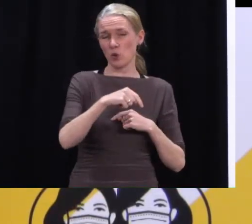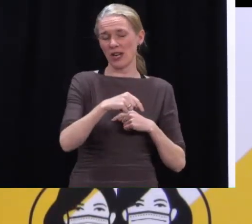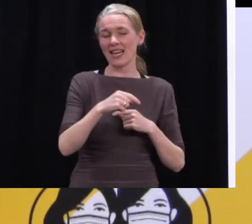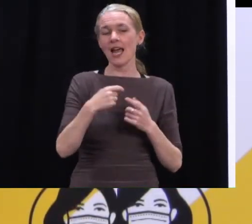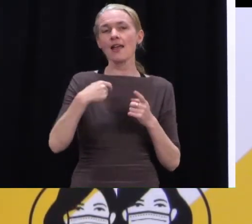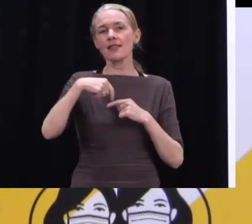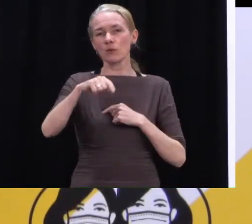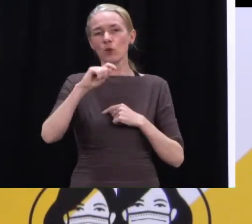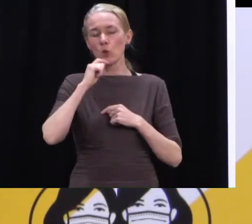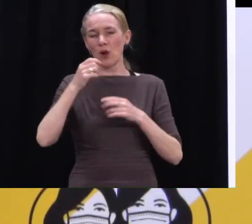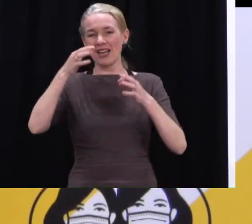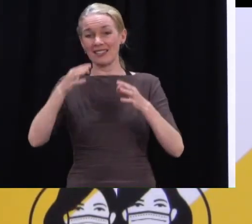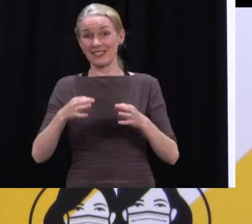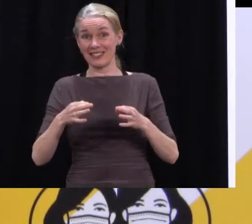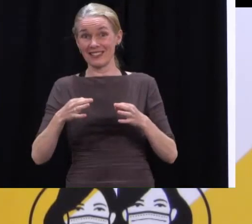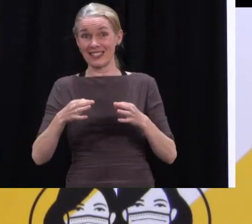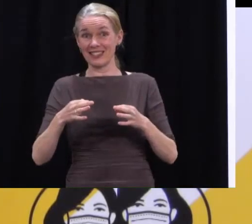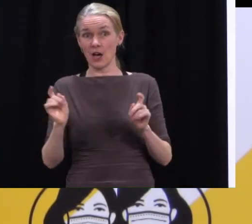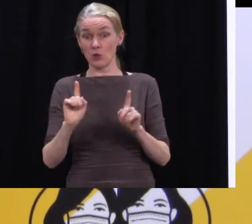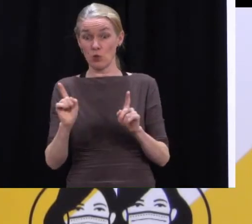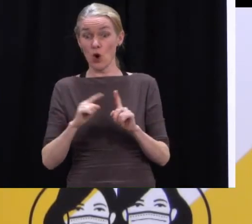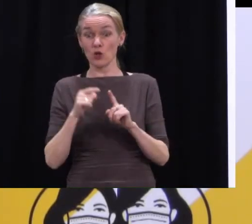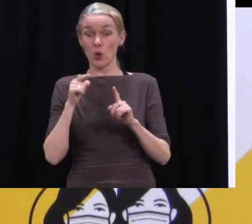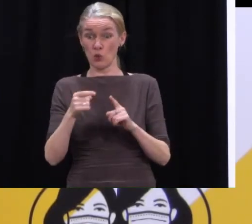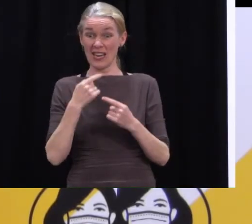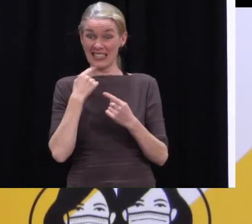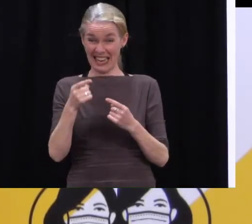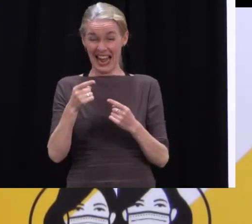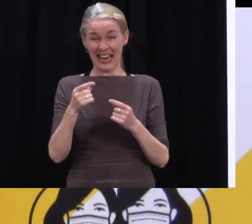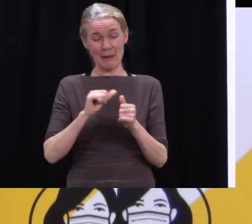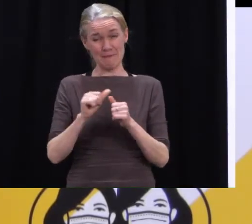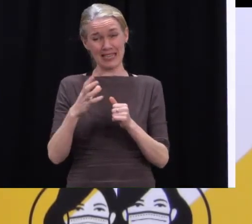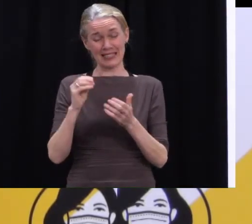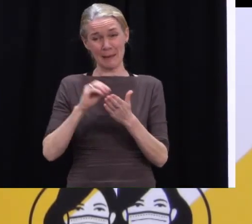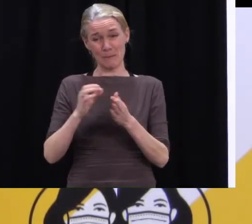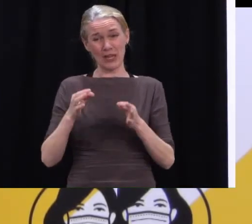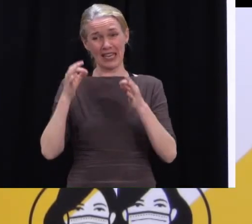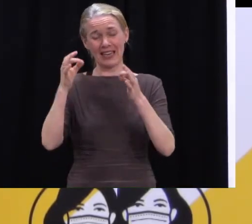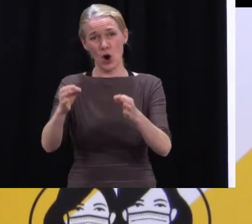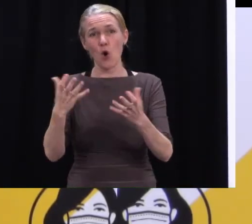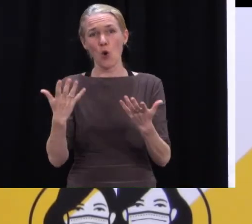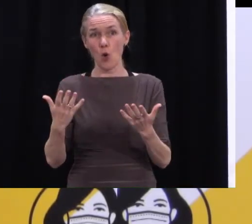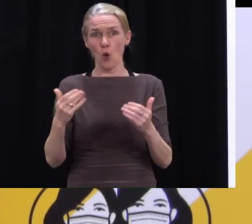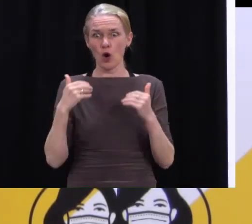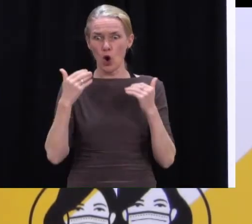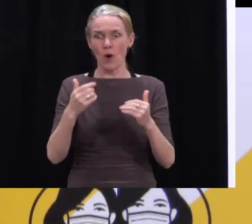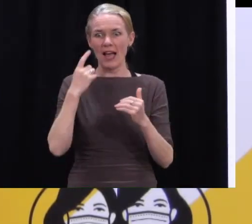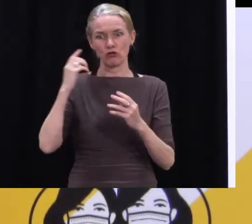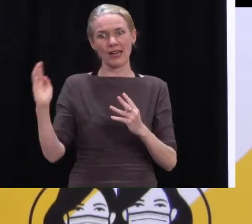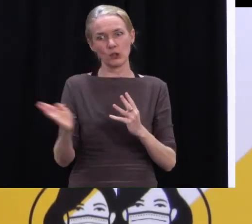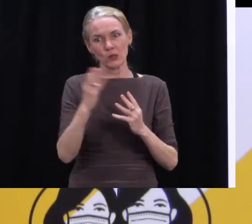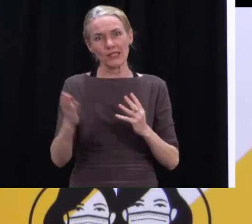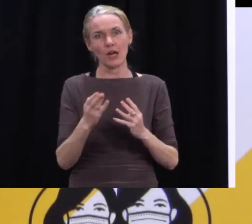Auckland. The worst-case scenario is we revert to our